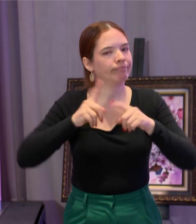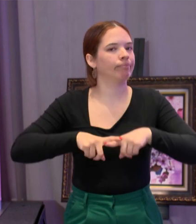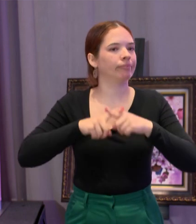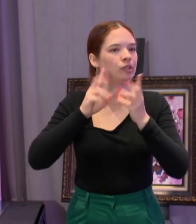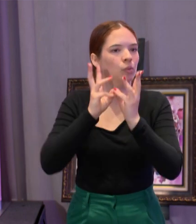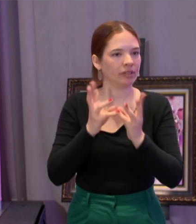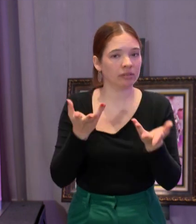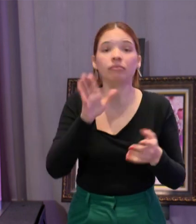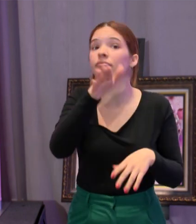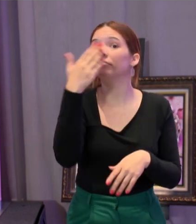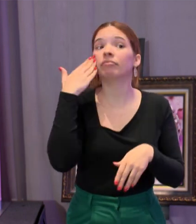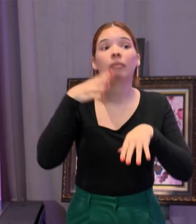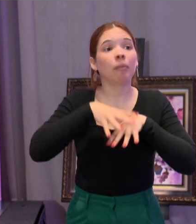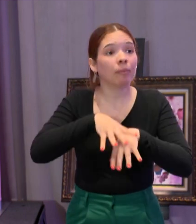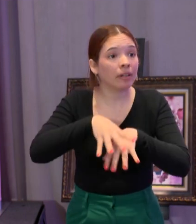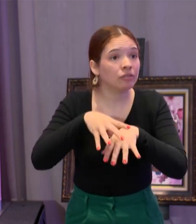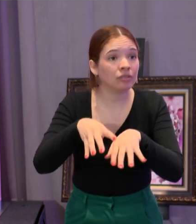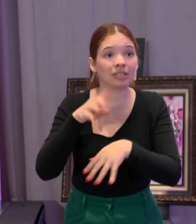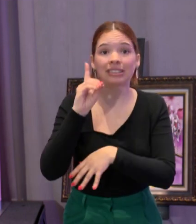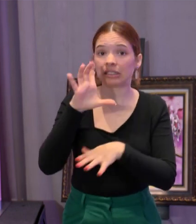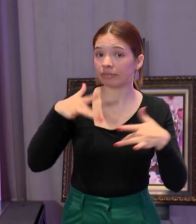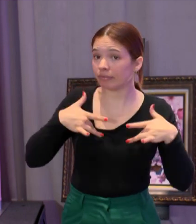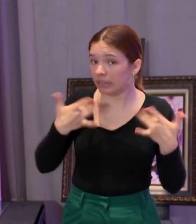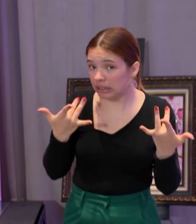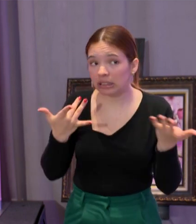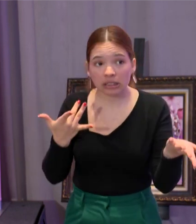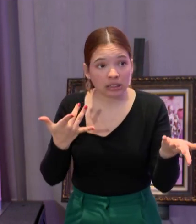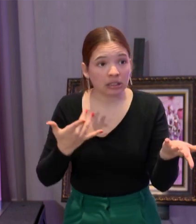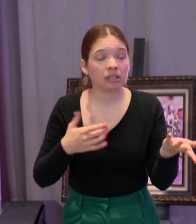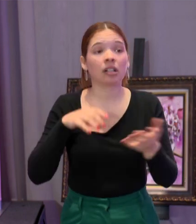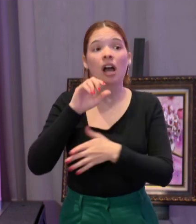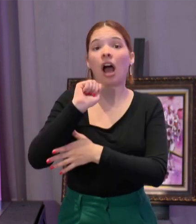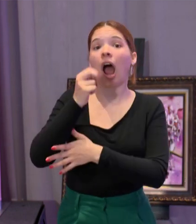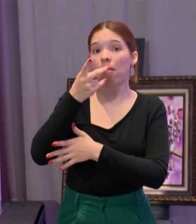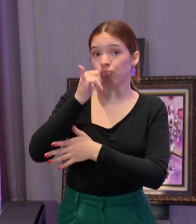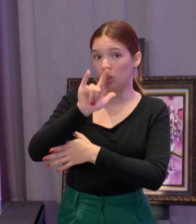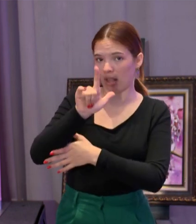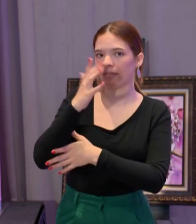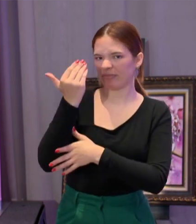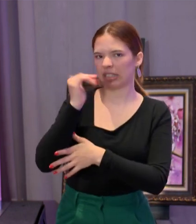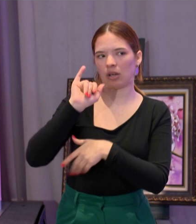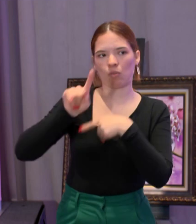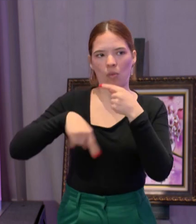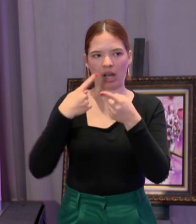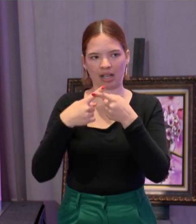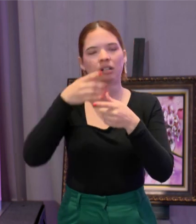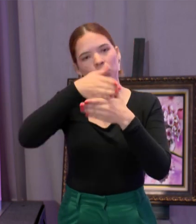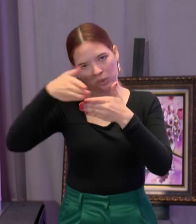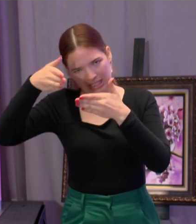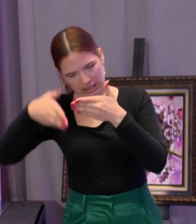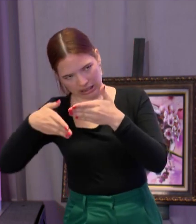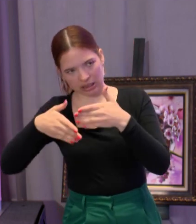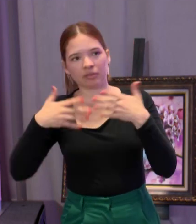FESTIVAL PARADE WHICH IS PRESENTED BY EVENTS D.C. ON APRIL 15th, WHICH IS THE FINALE WEEKEND, I WOULD LIKE TO